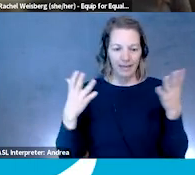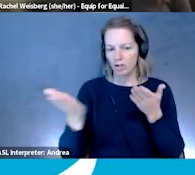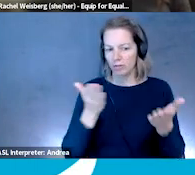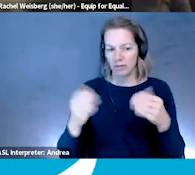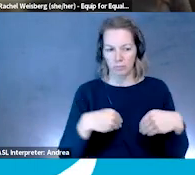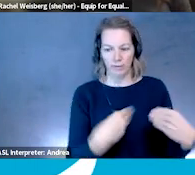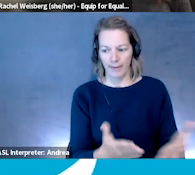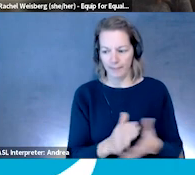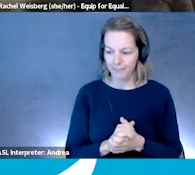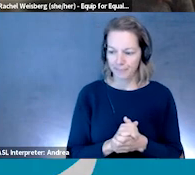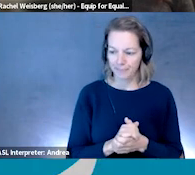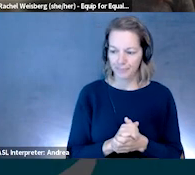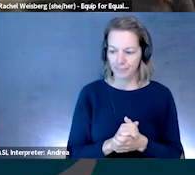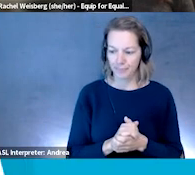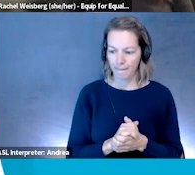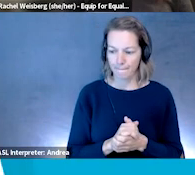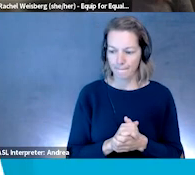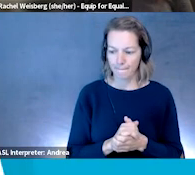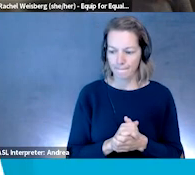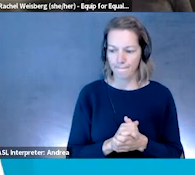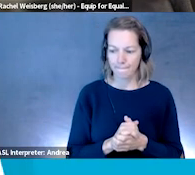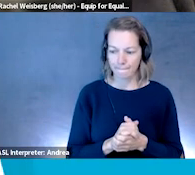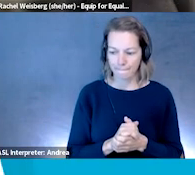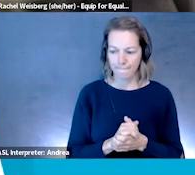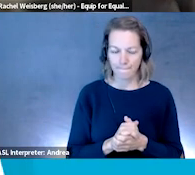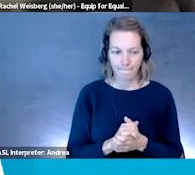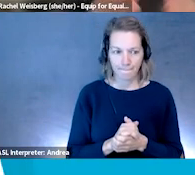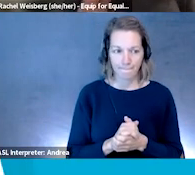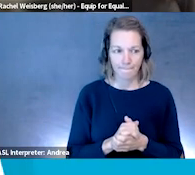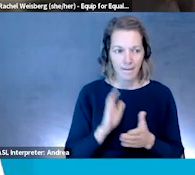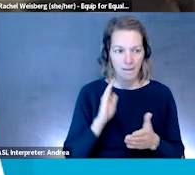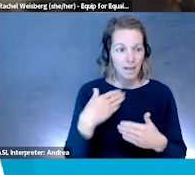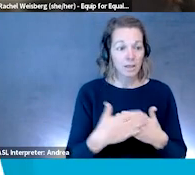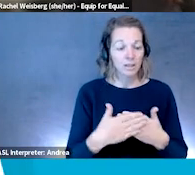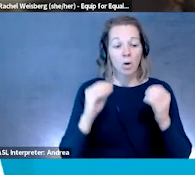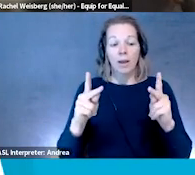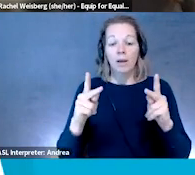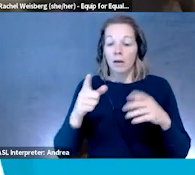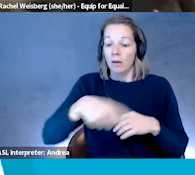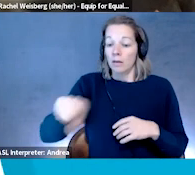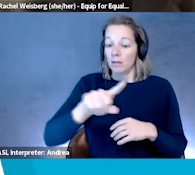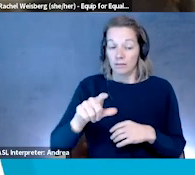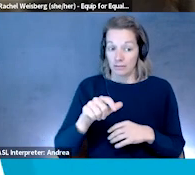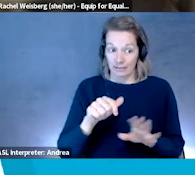HOW IT CAN HELP WITH YOUR CLIENTS OR CUSTOMERS AND ALL OF THE WONDERFUL SERVICES THAT WE ARE ABLE TO PROVIDE.